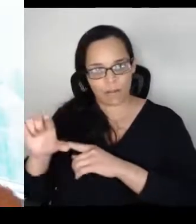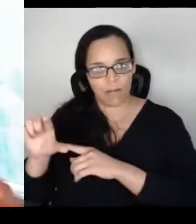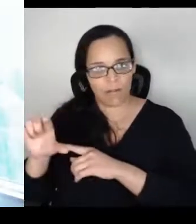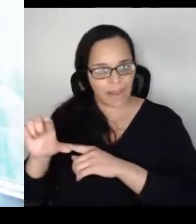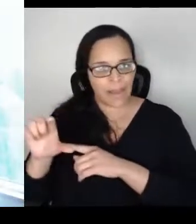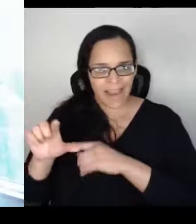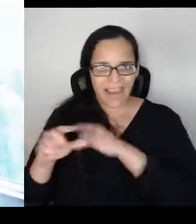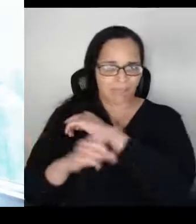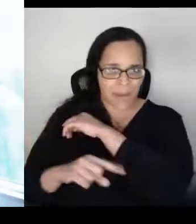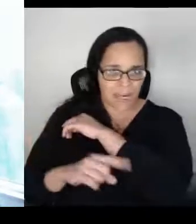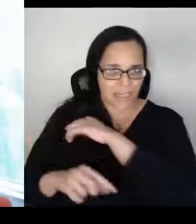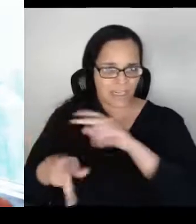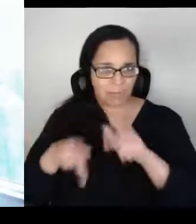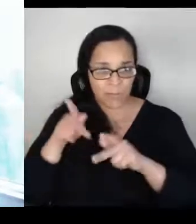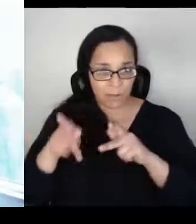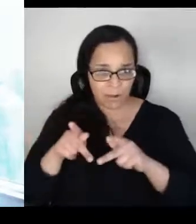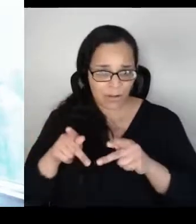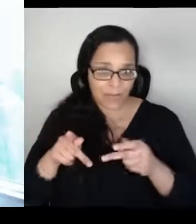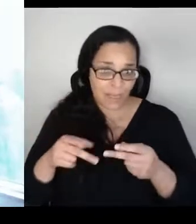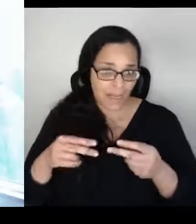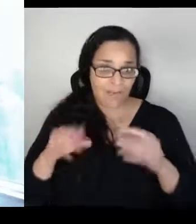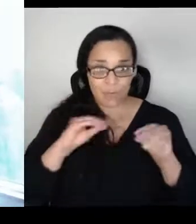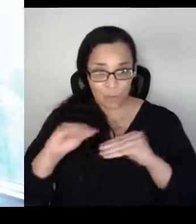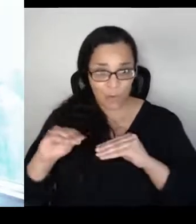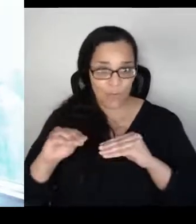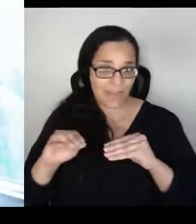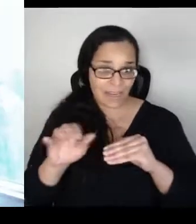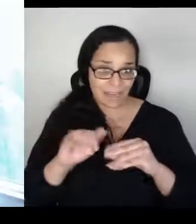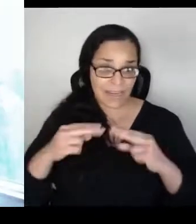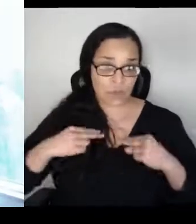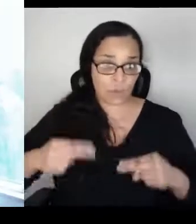as Ani shared in the song, starting off the space.